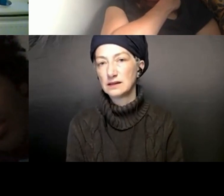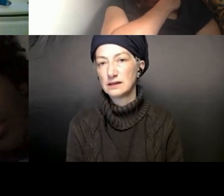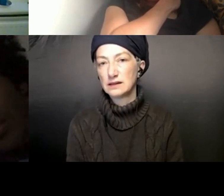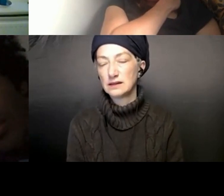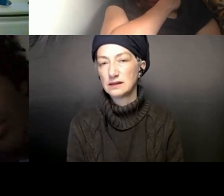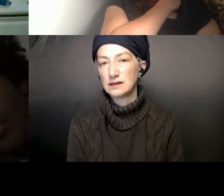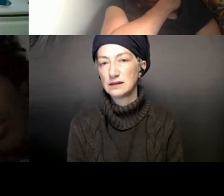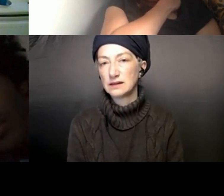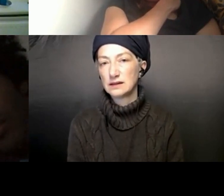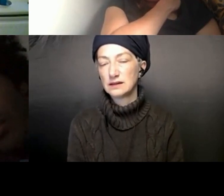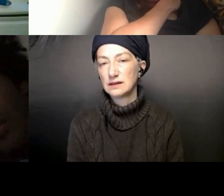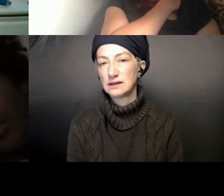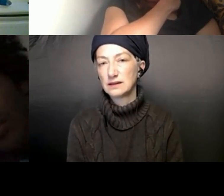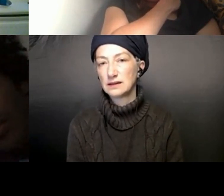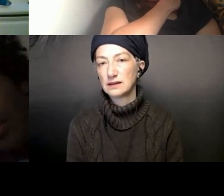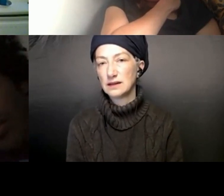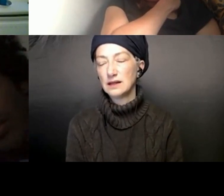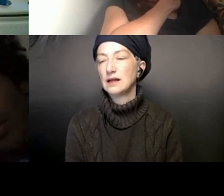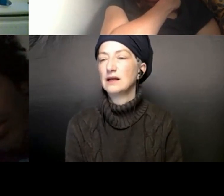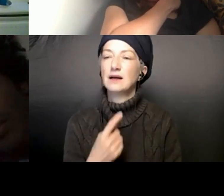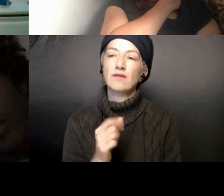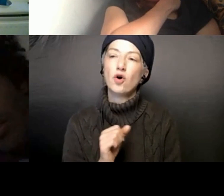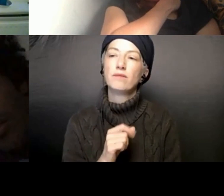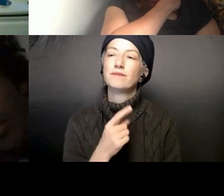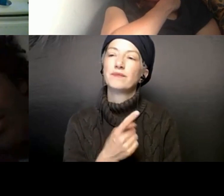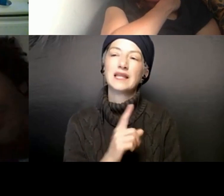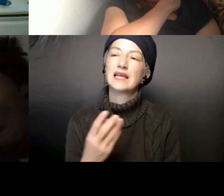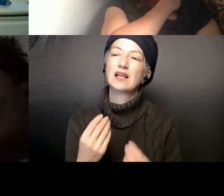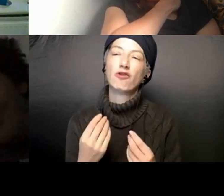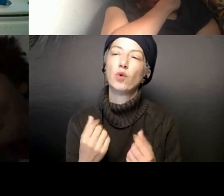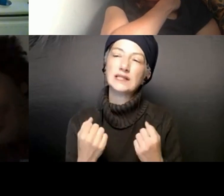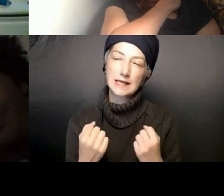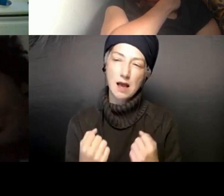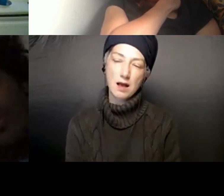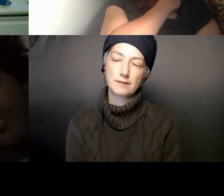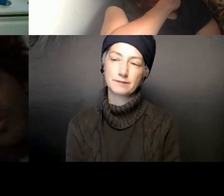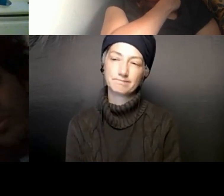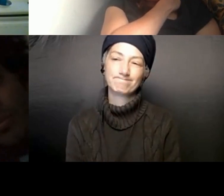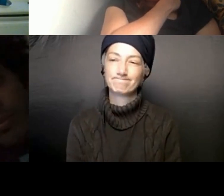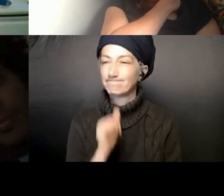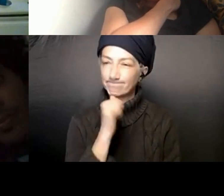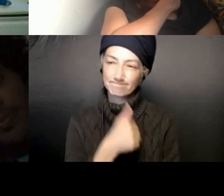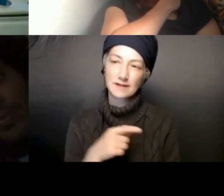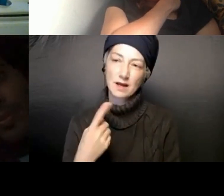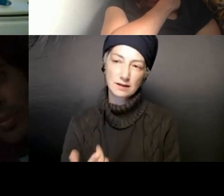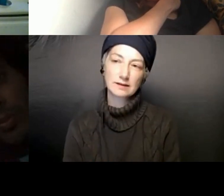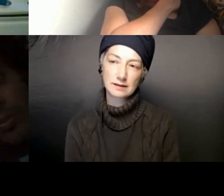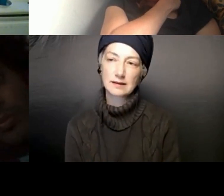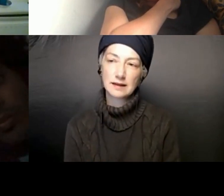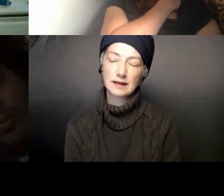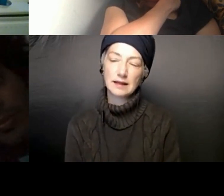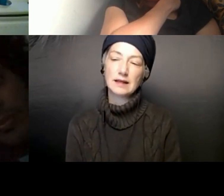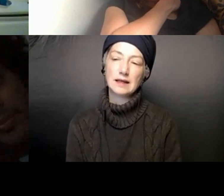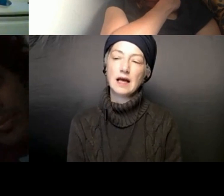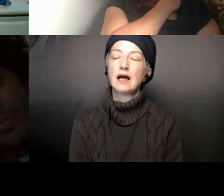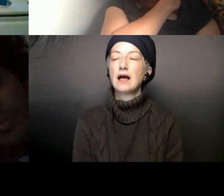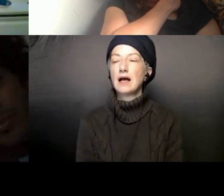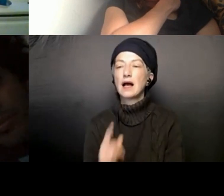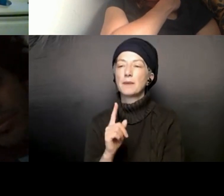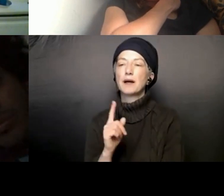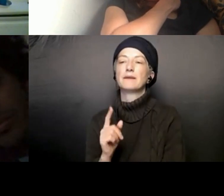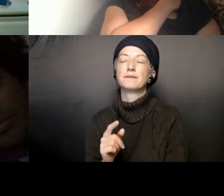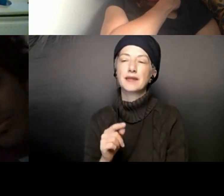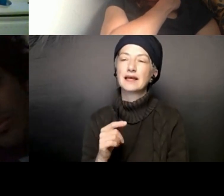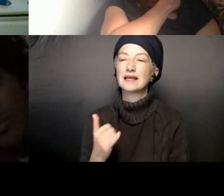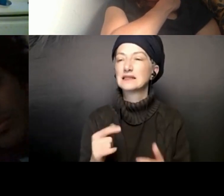but also because they wouldn't have felt safe to do that. But then for me the ongoing issue - and I think also I thought